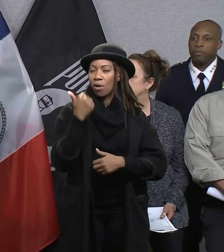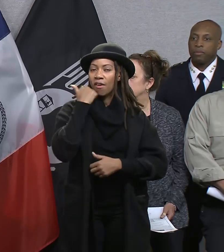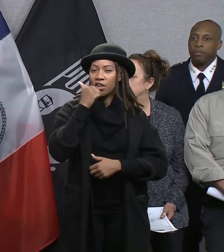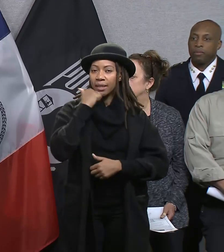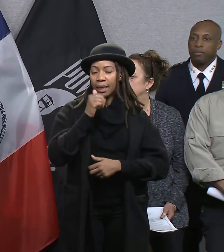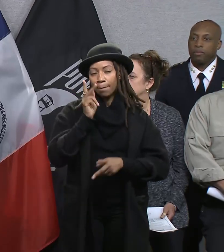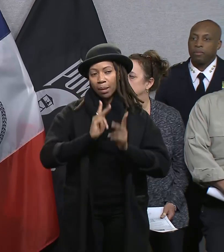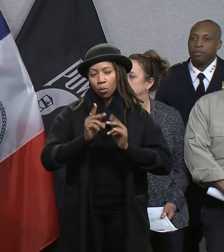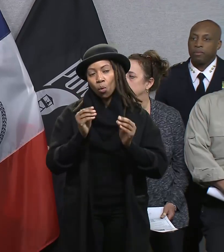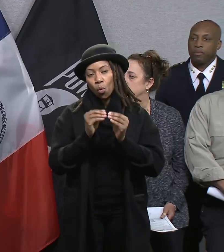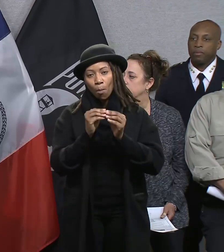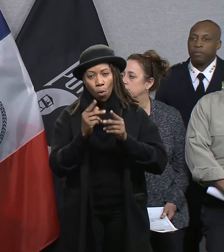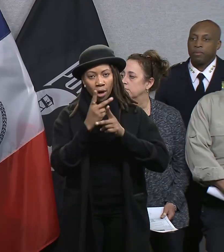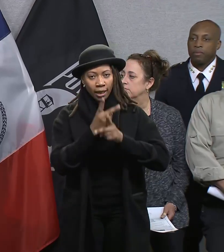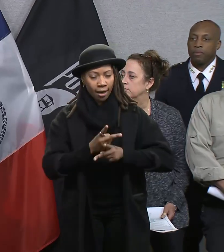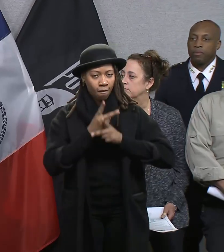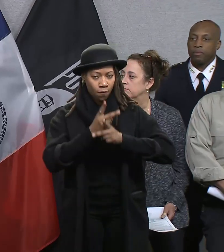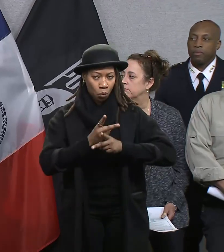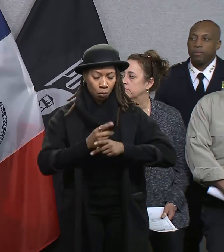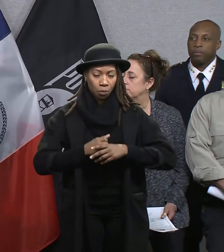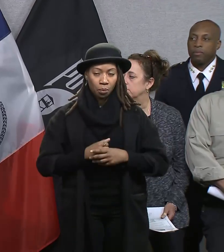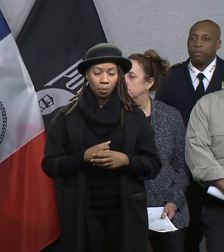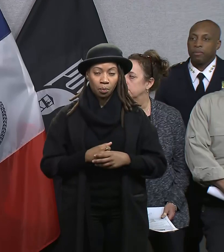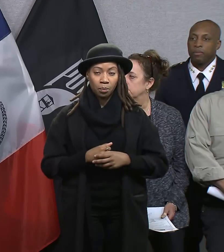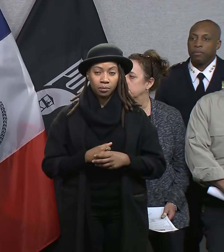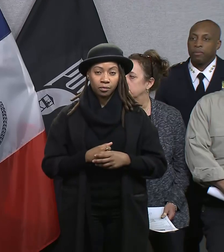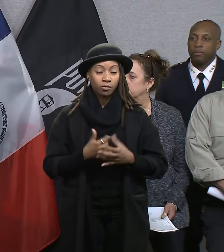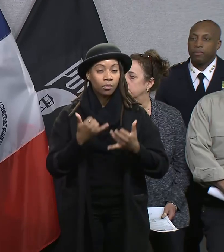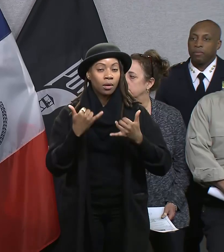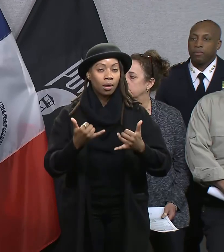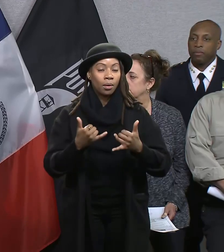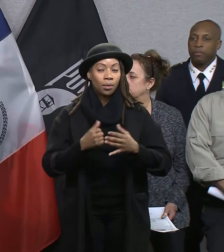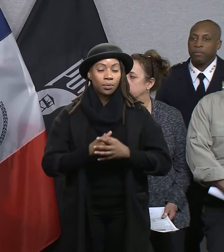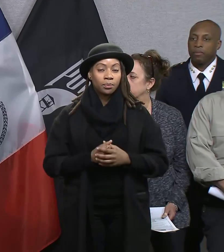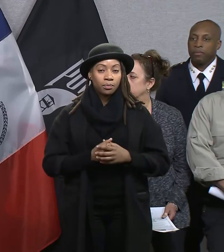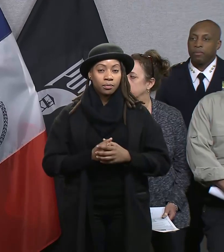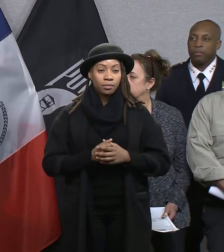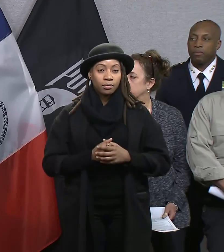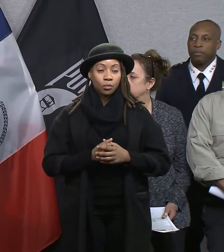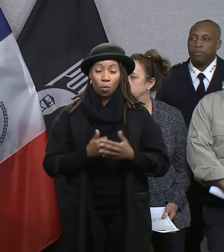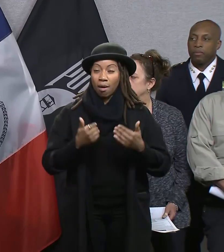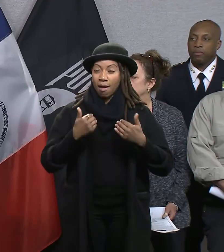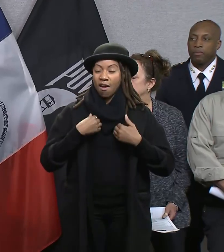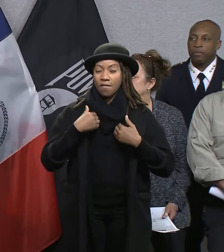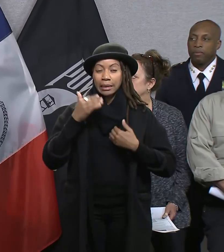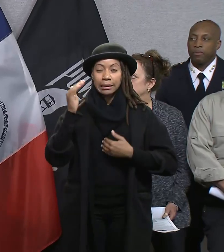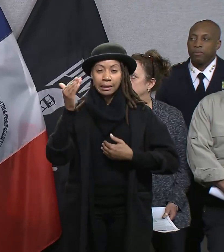GOING TO BE SLOWER AND MORE DIFFICULT THAN USUL AFOR SURE. PEOPLE SHOULD